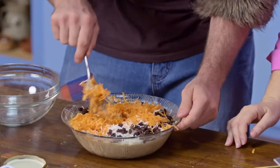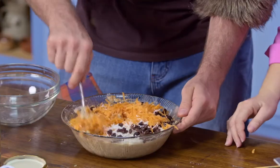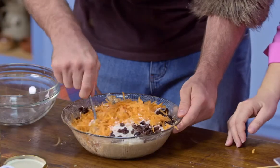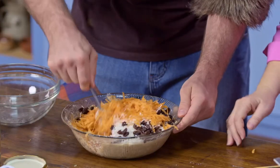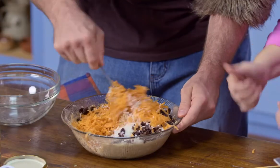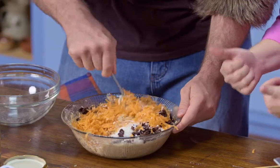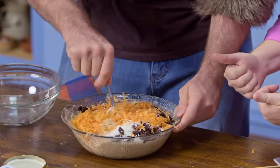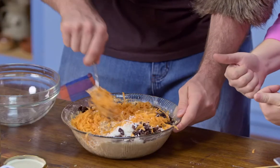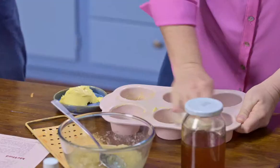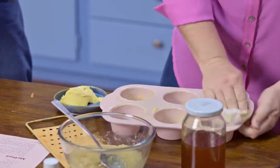Great.